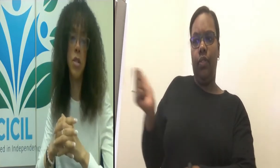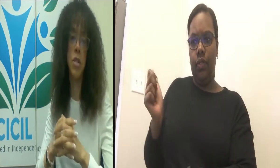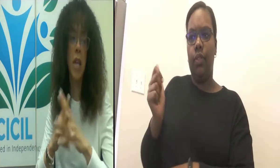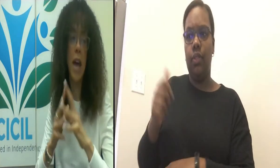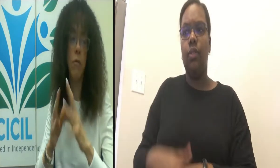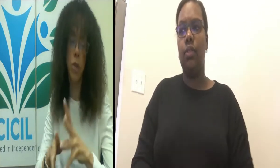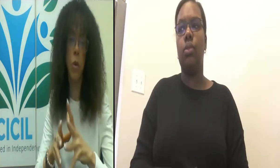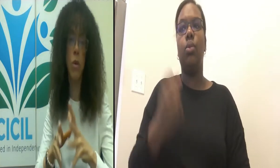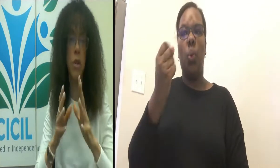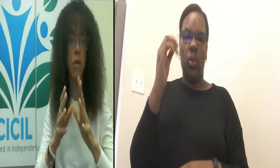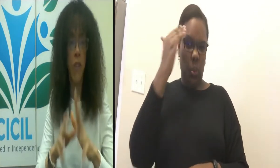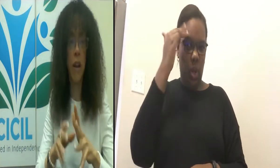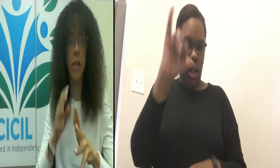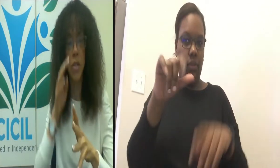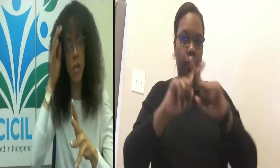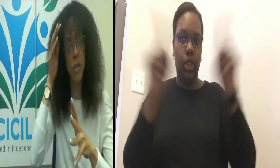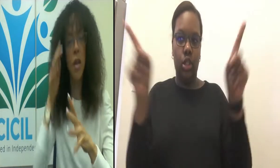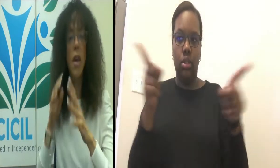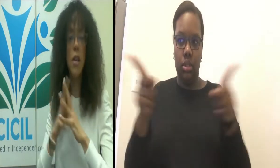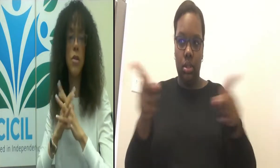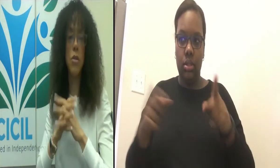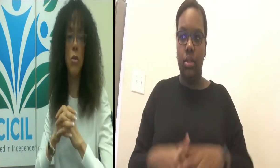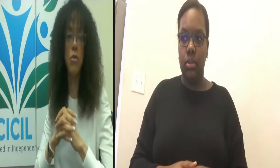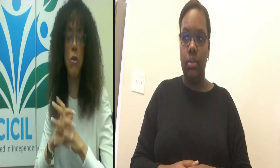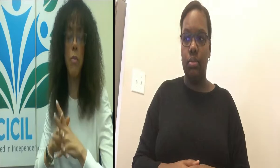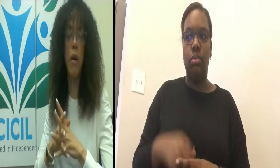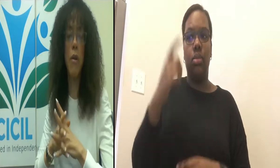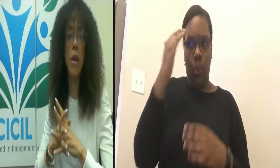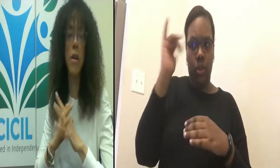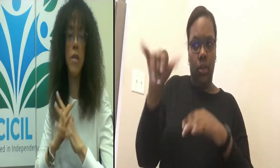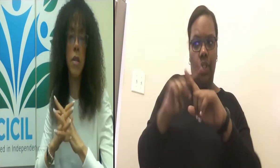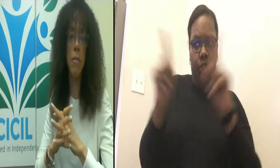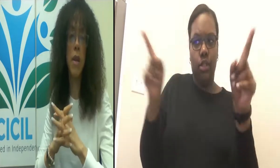at your finances whenever possible. So small healthy organizations